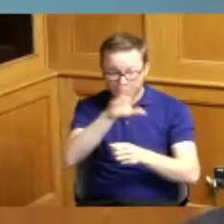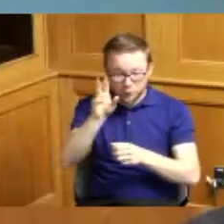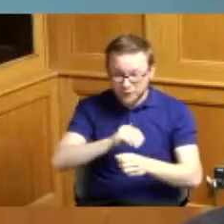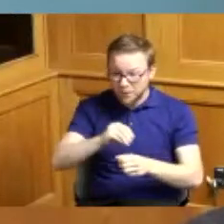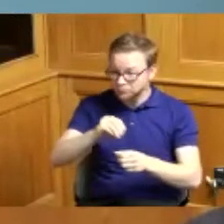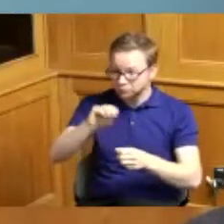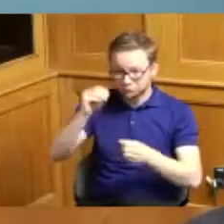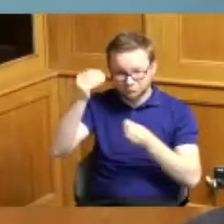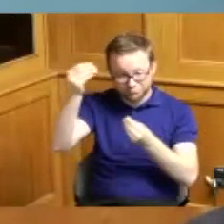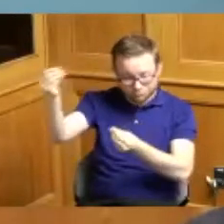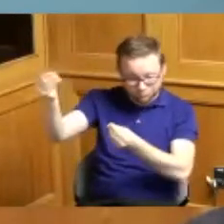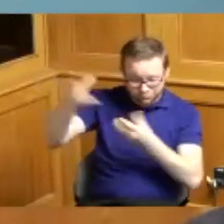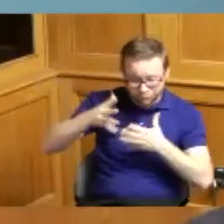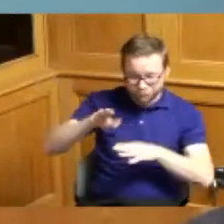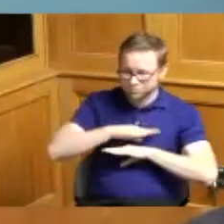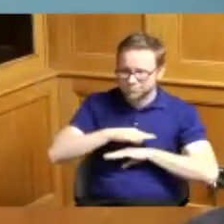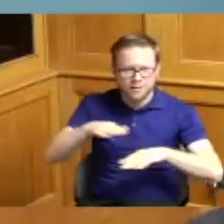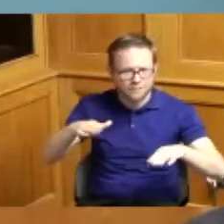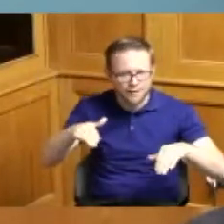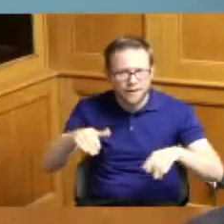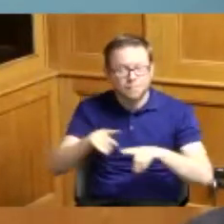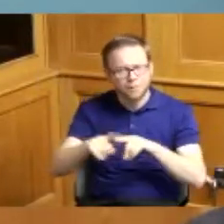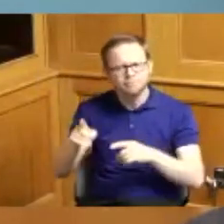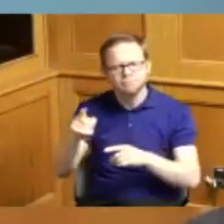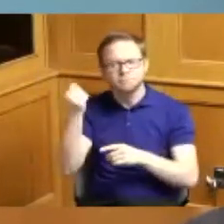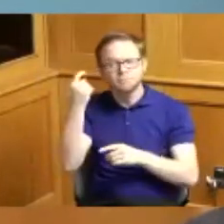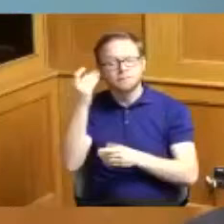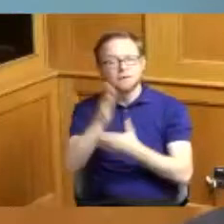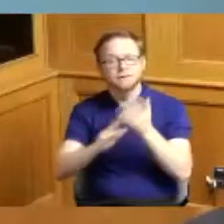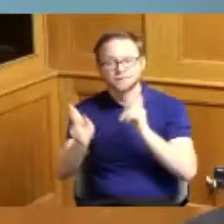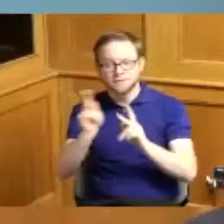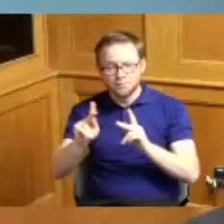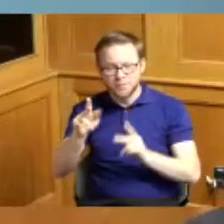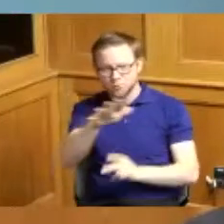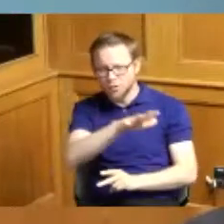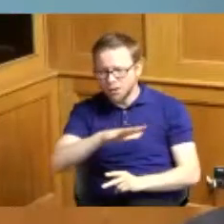people in our community that are not for this so we mentioned everybody who's in support of it